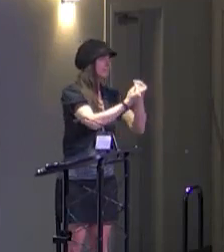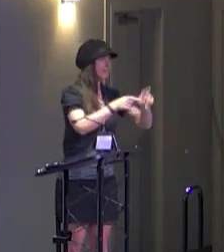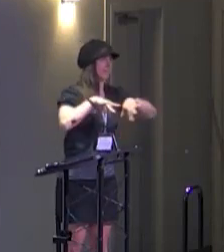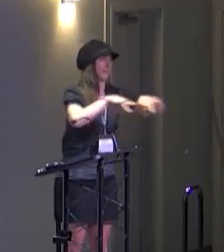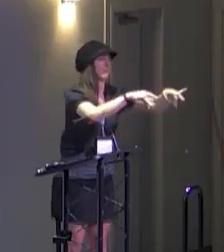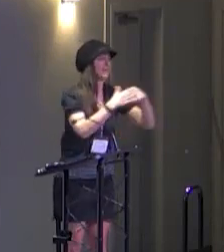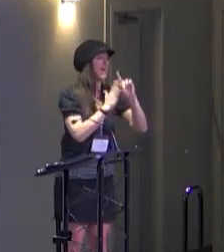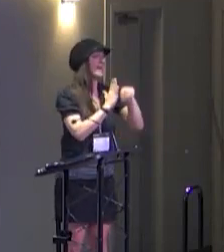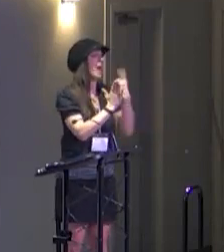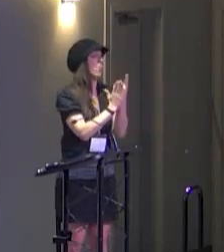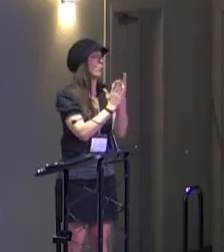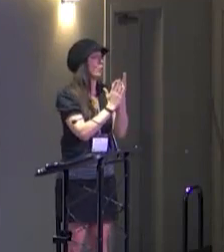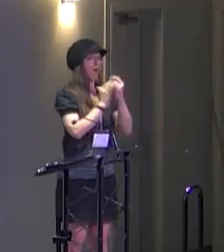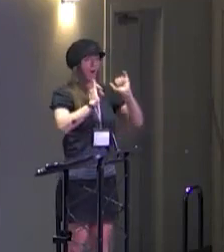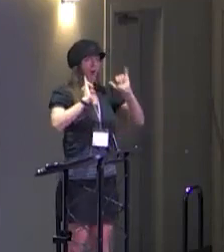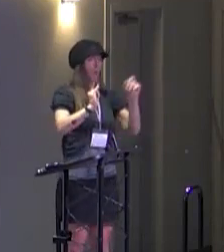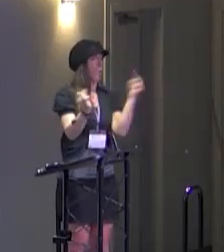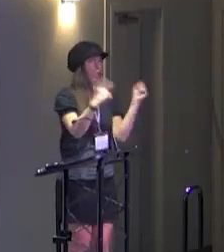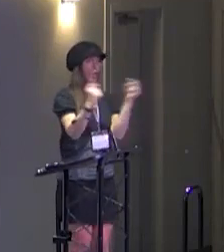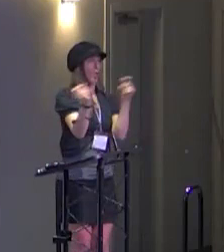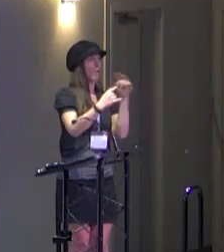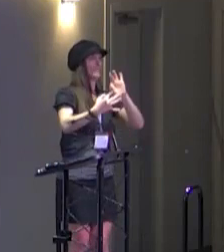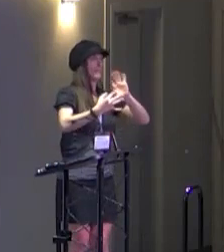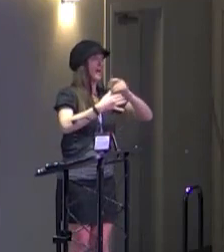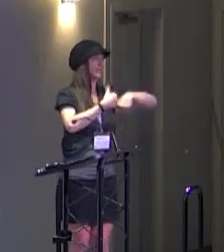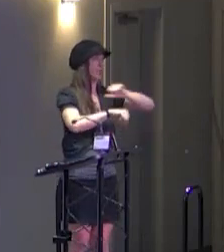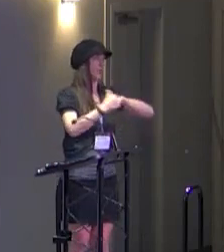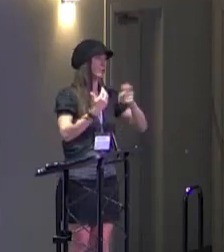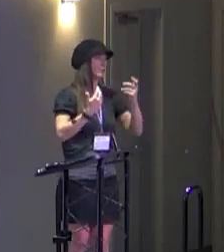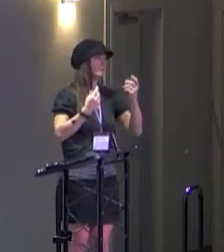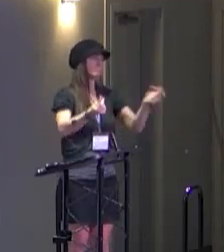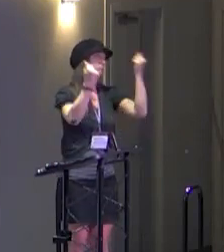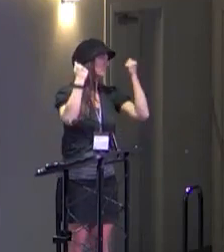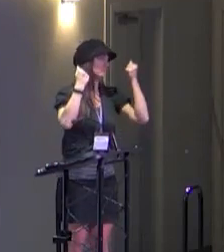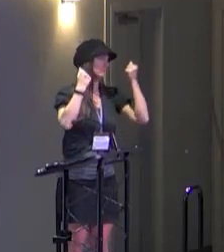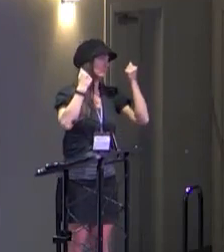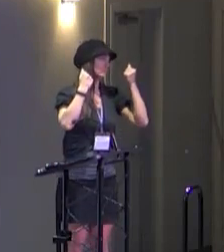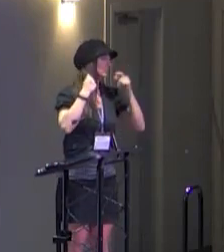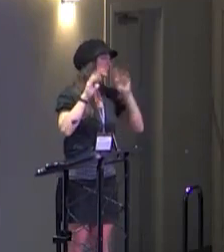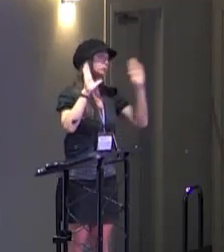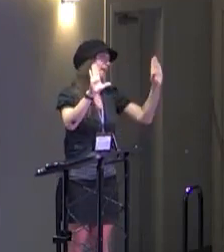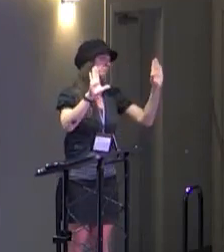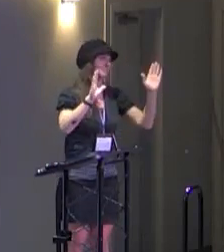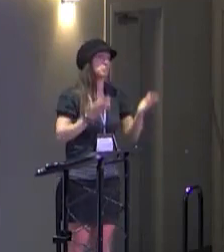There is another team that provides training and teams can pick it up in like an hour and start making progress.